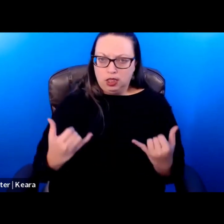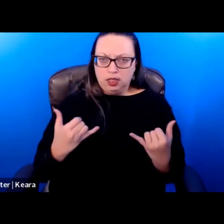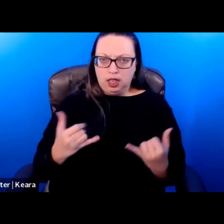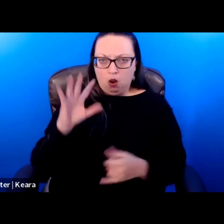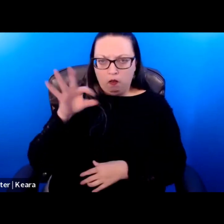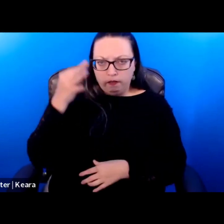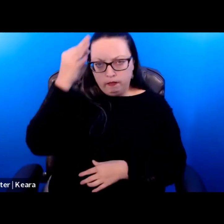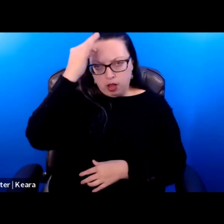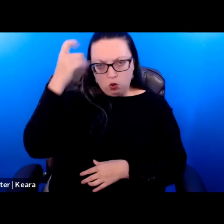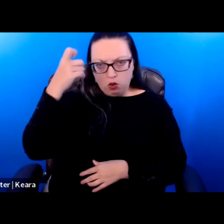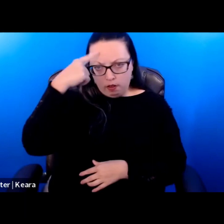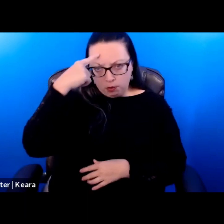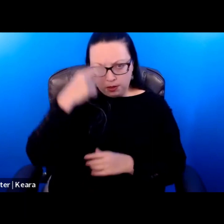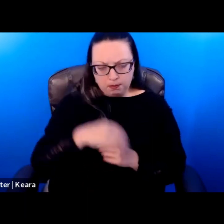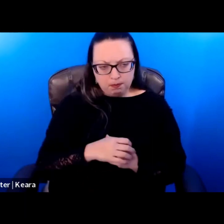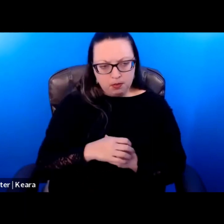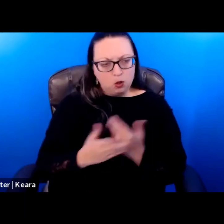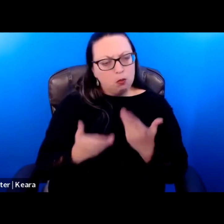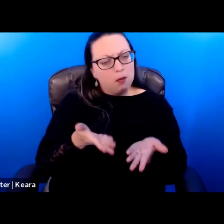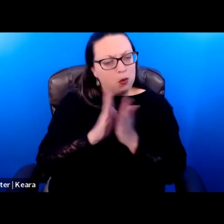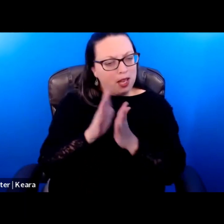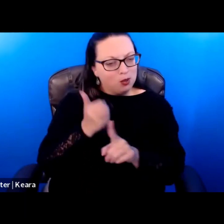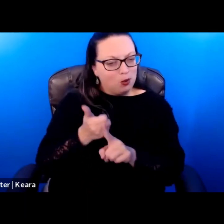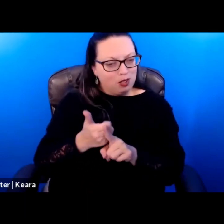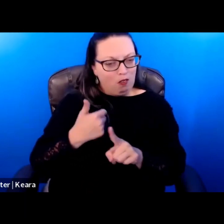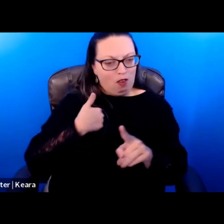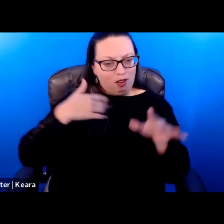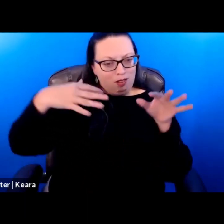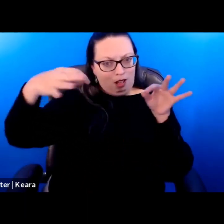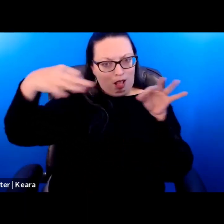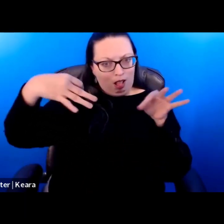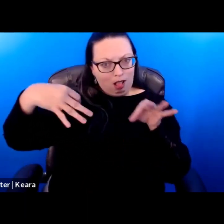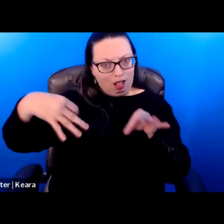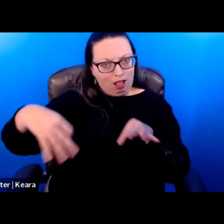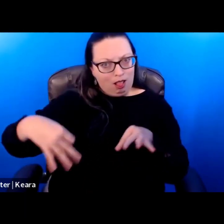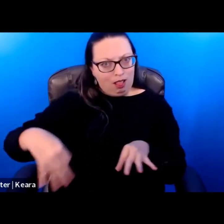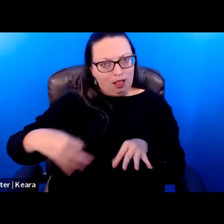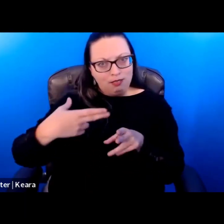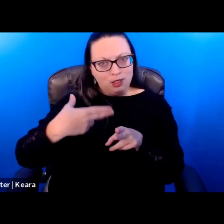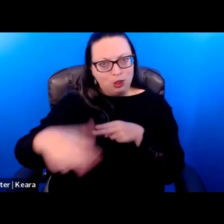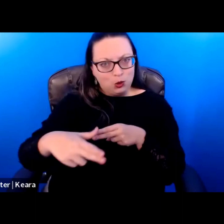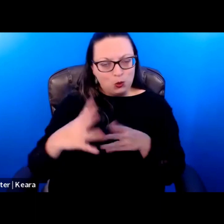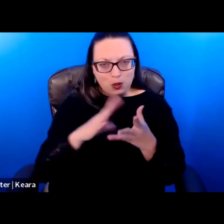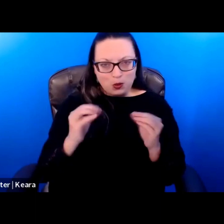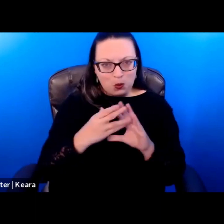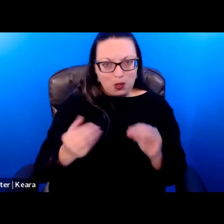Now, I know you asked yourself, I just told you a whole the no short story of my life and not